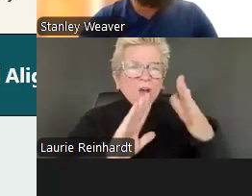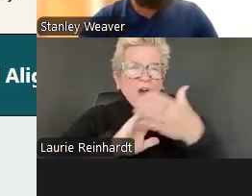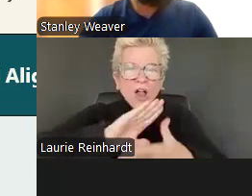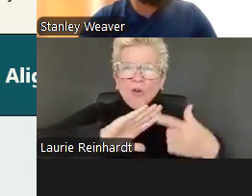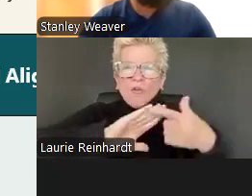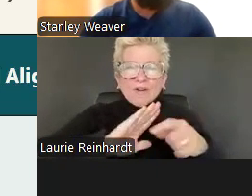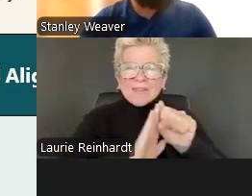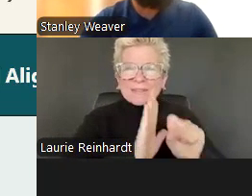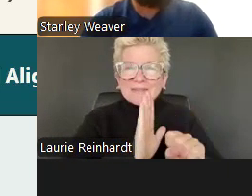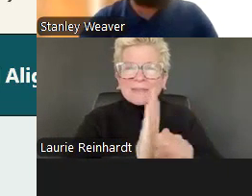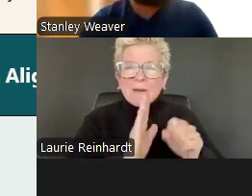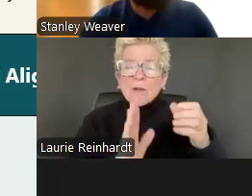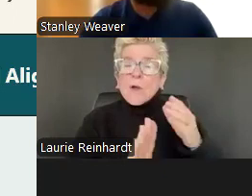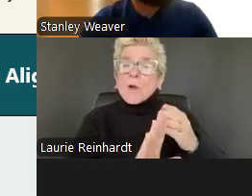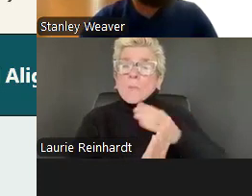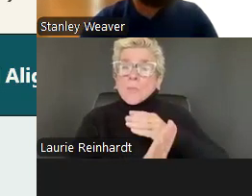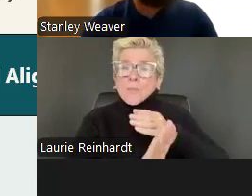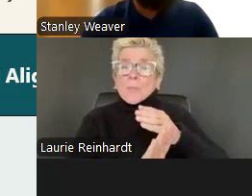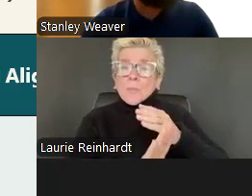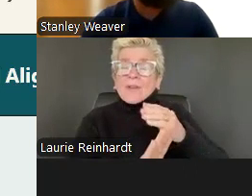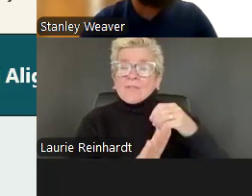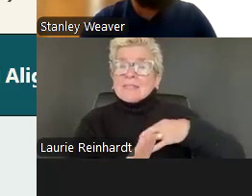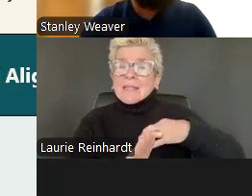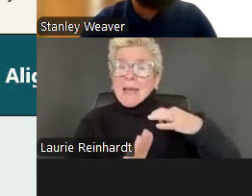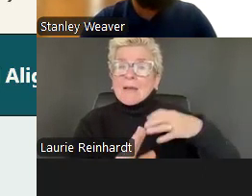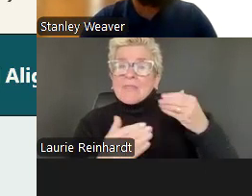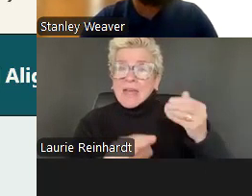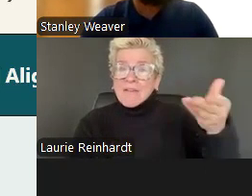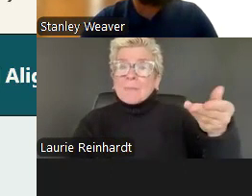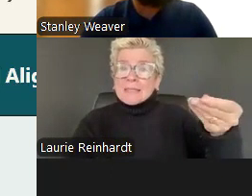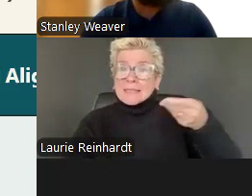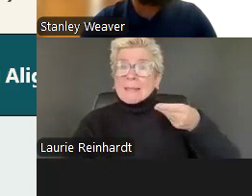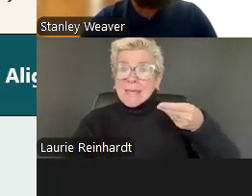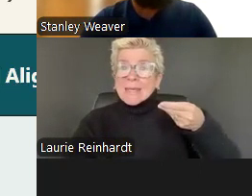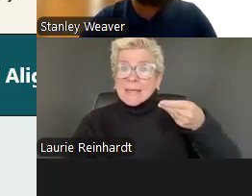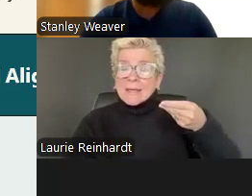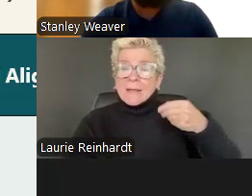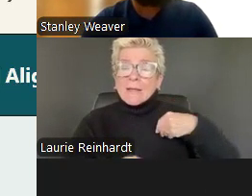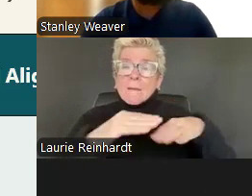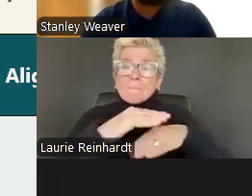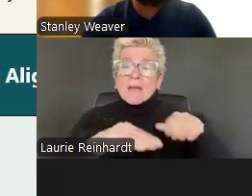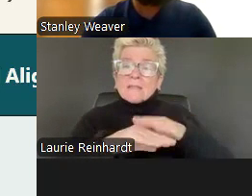are all previous um applications that have been submitted based on combination of CTE